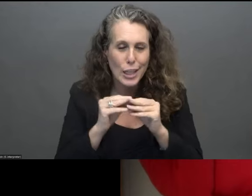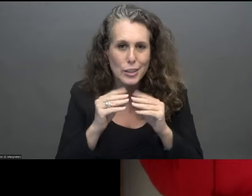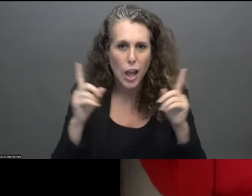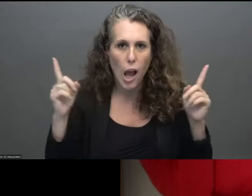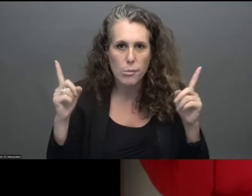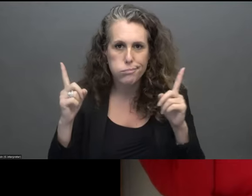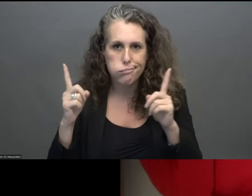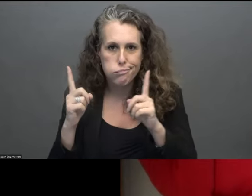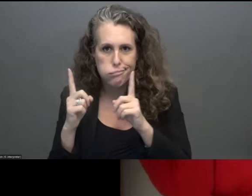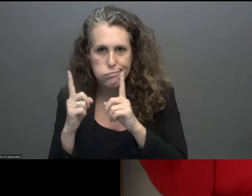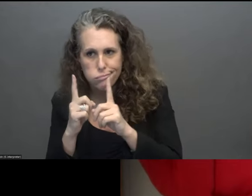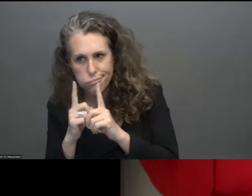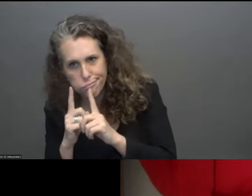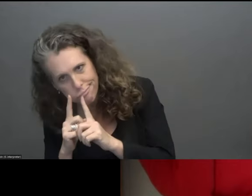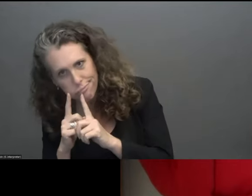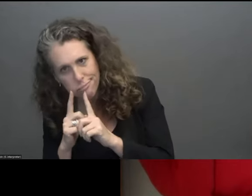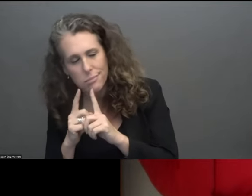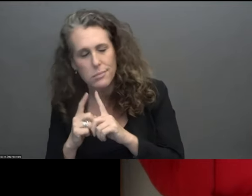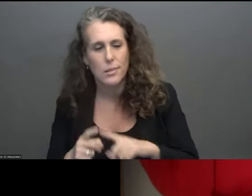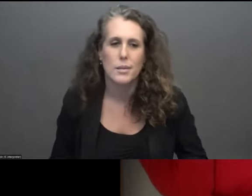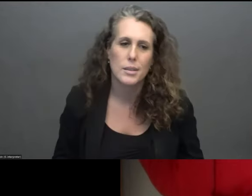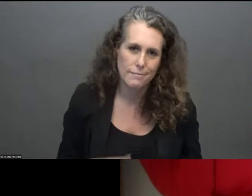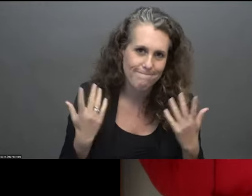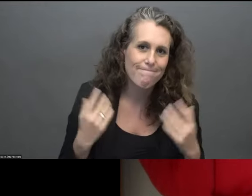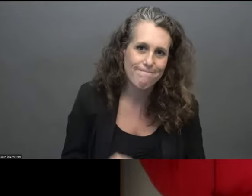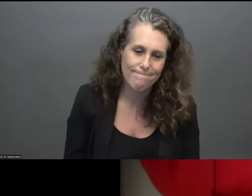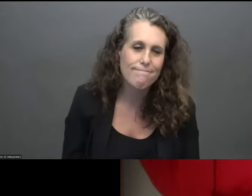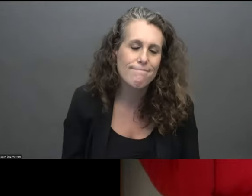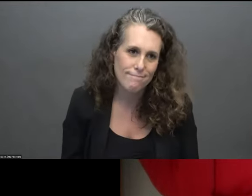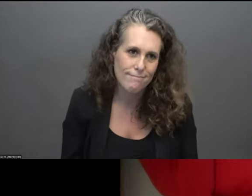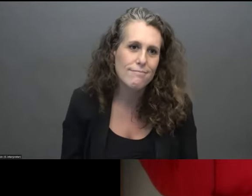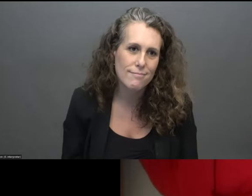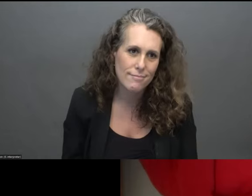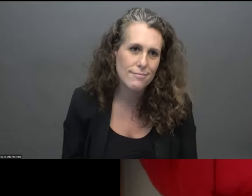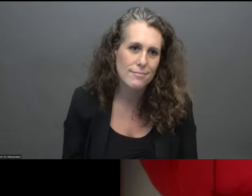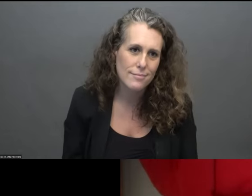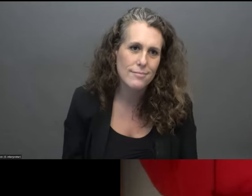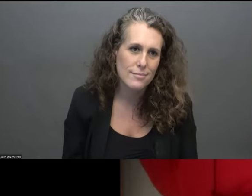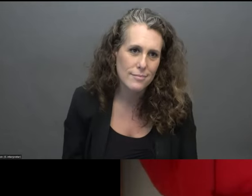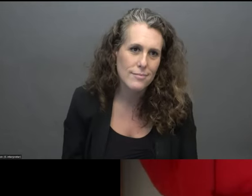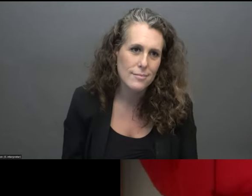out, we're running out of time really there but I just want to each of the speakers in